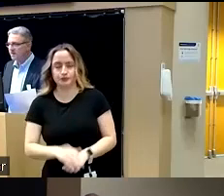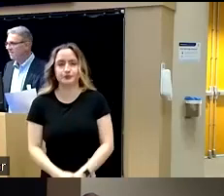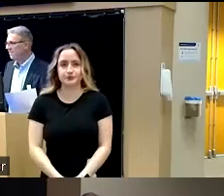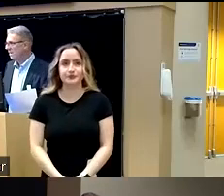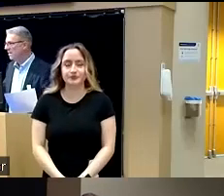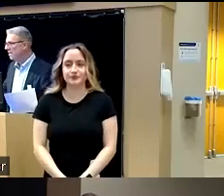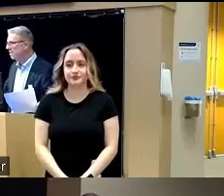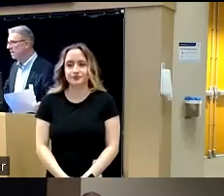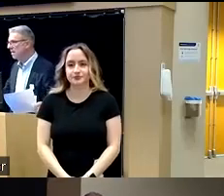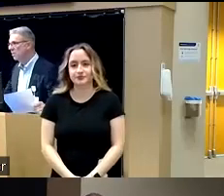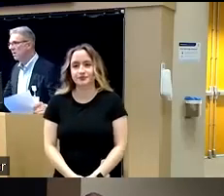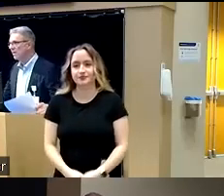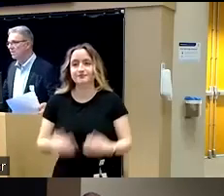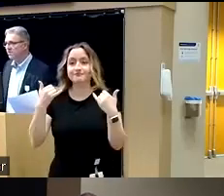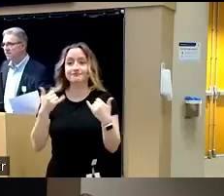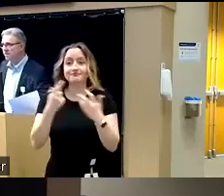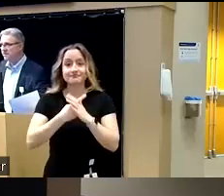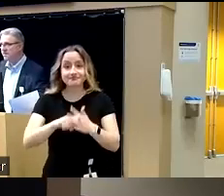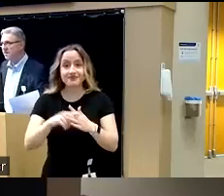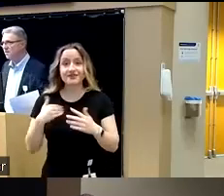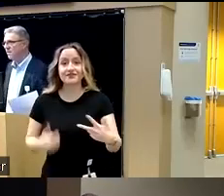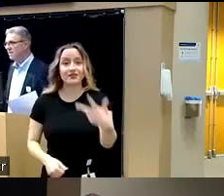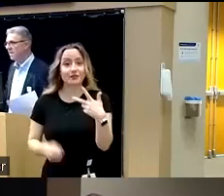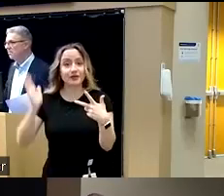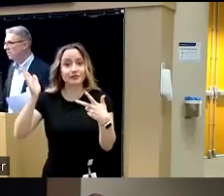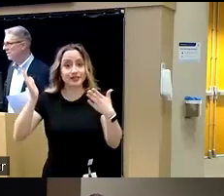to get started here we will have our presenters and then at the end we'll